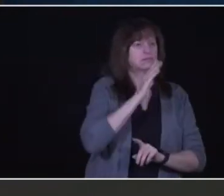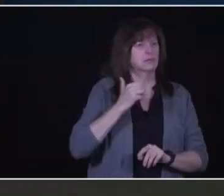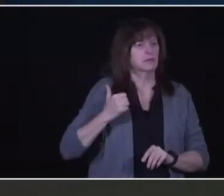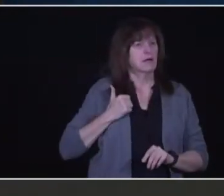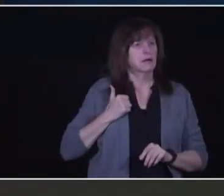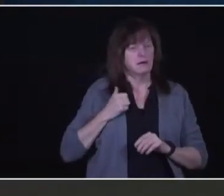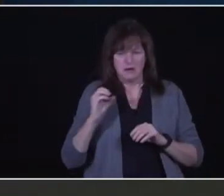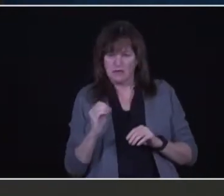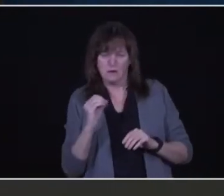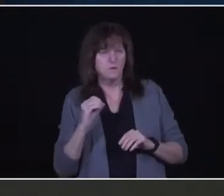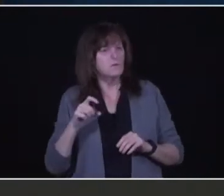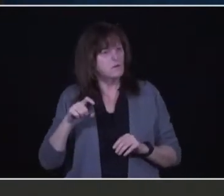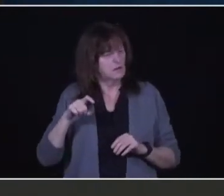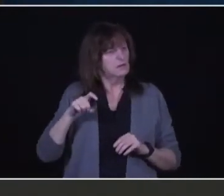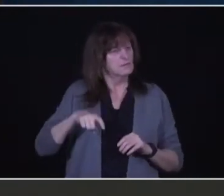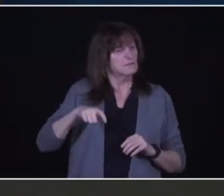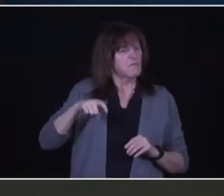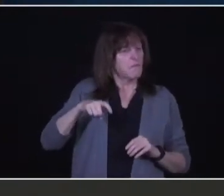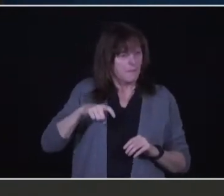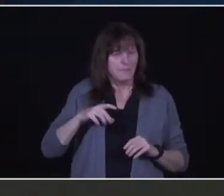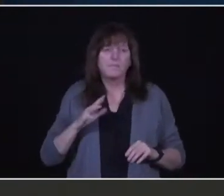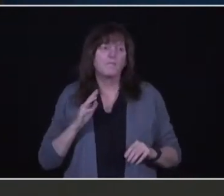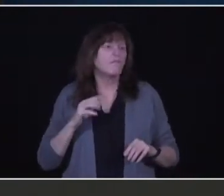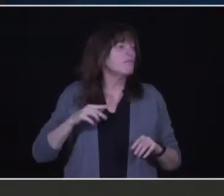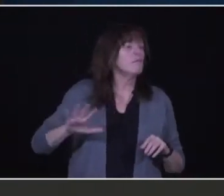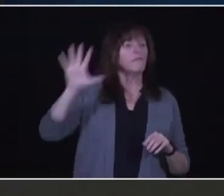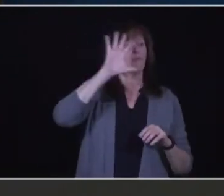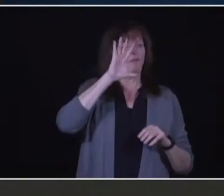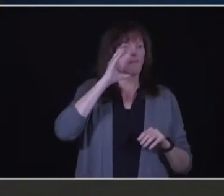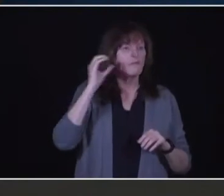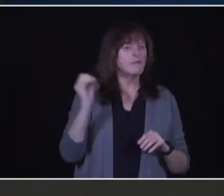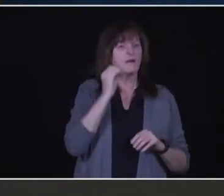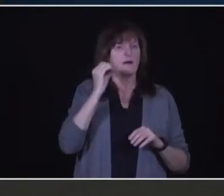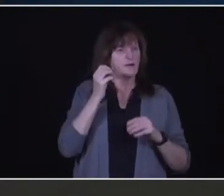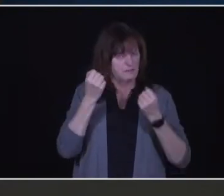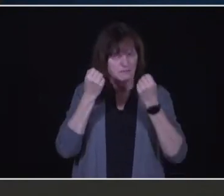a hub for human trafficking with the most police reported incidents in the entire country.